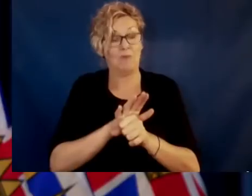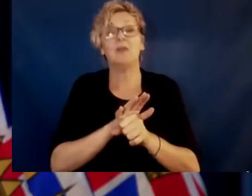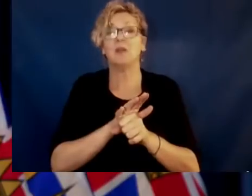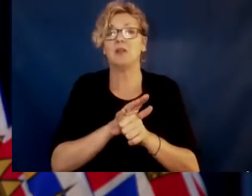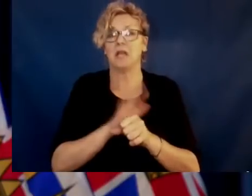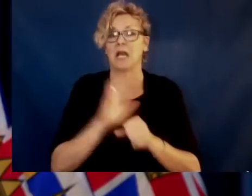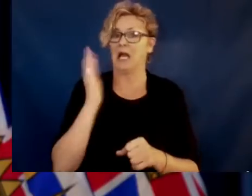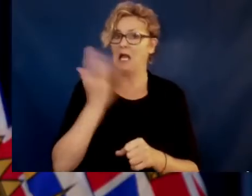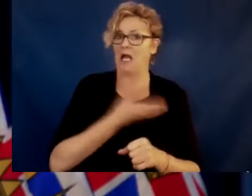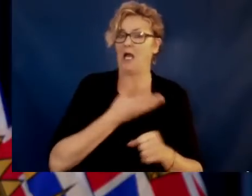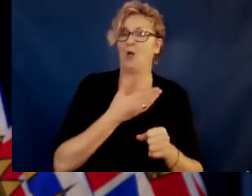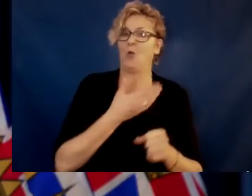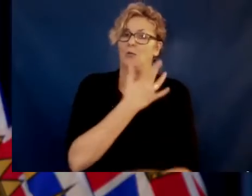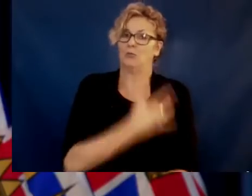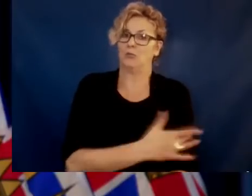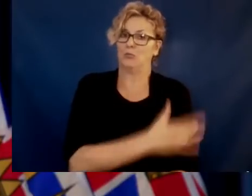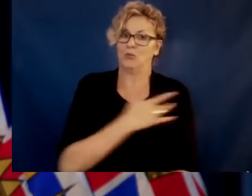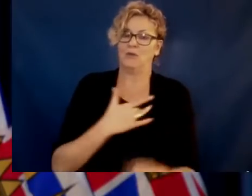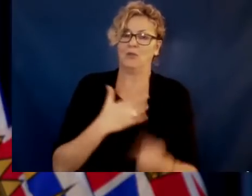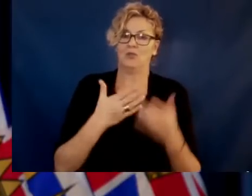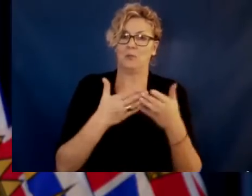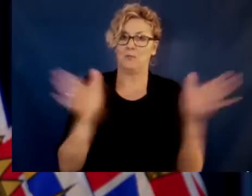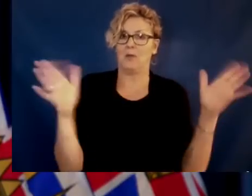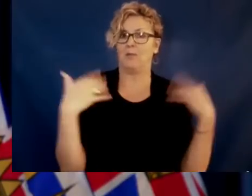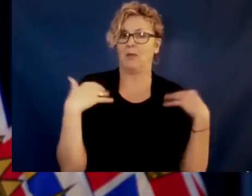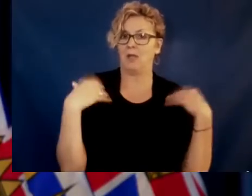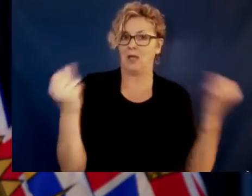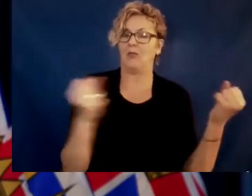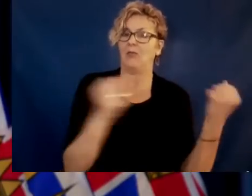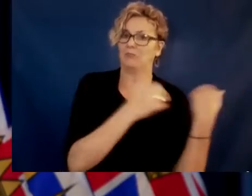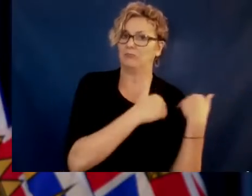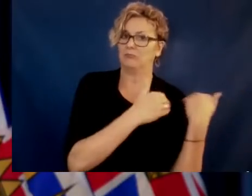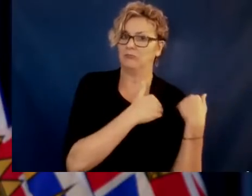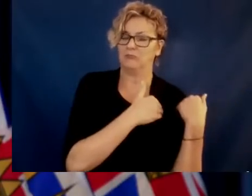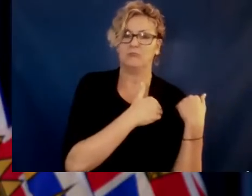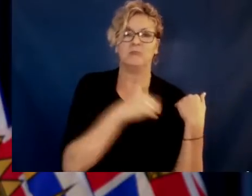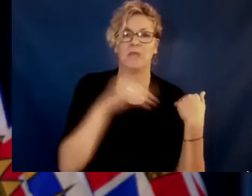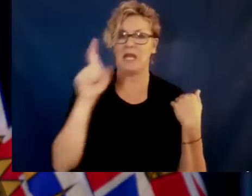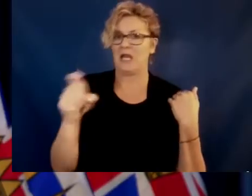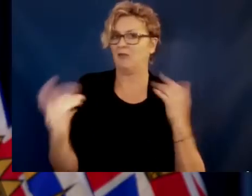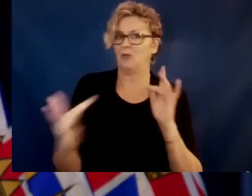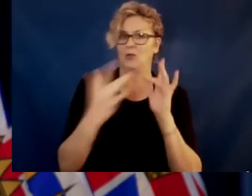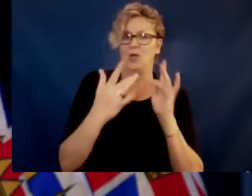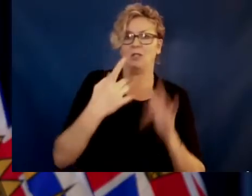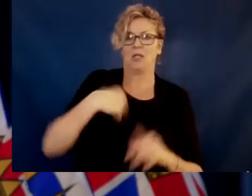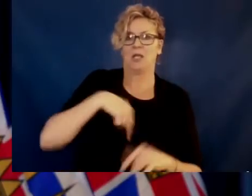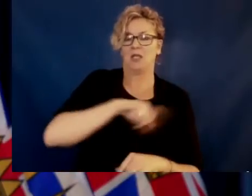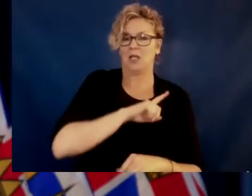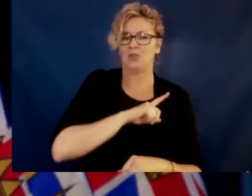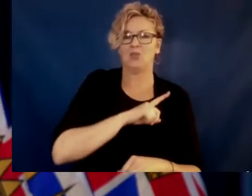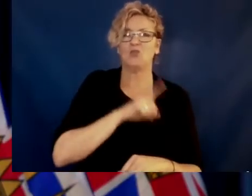cetera. So there's an ongoing relationship we have with all the federal populations here in British Columbia.